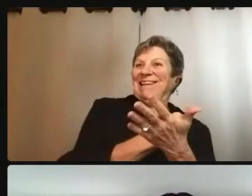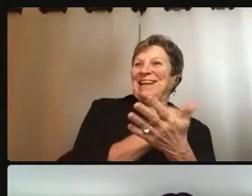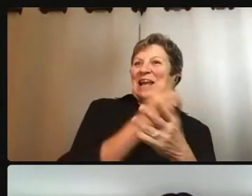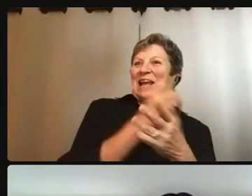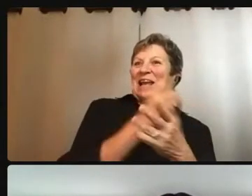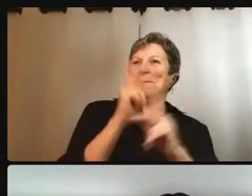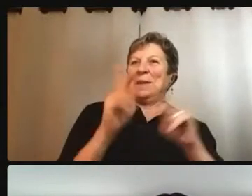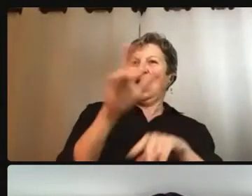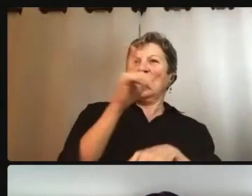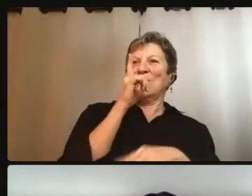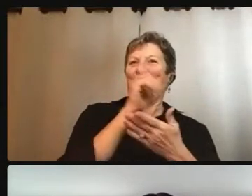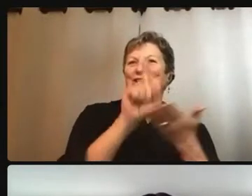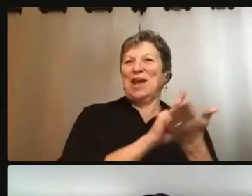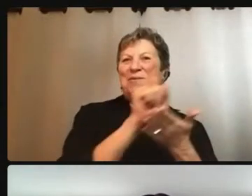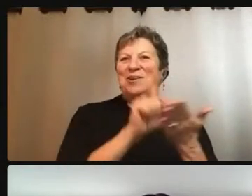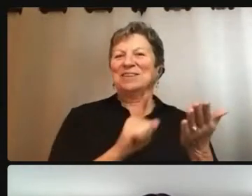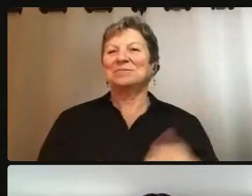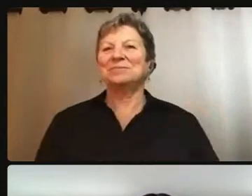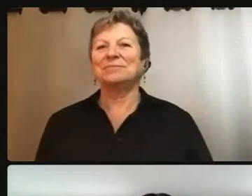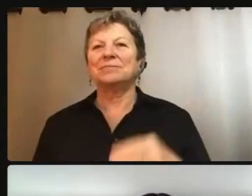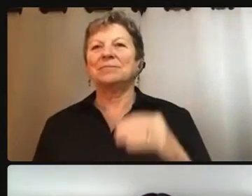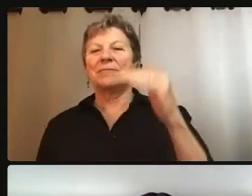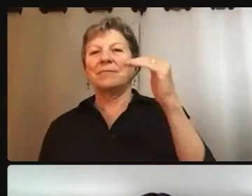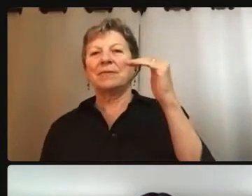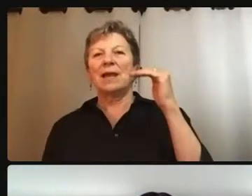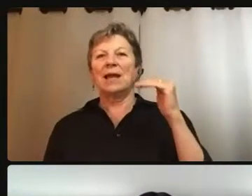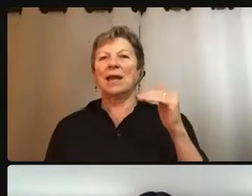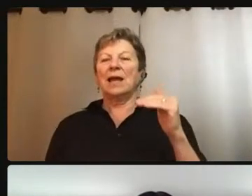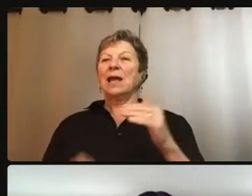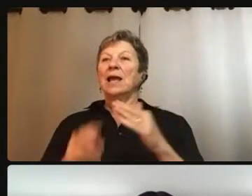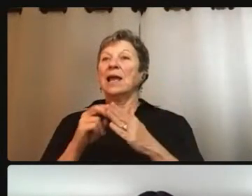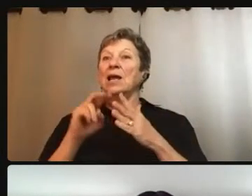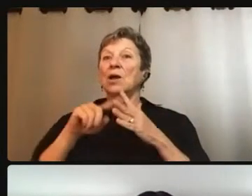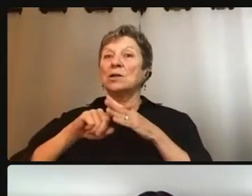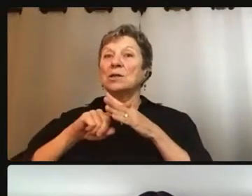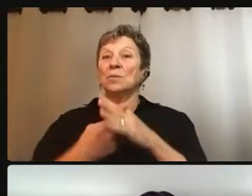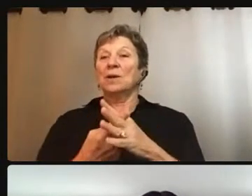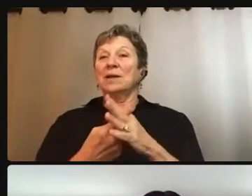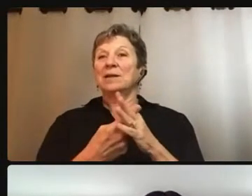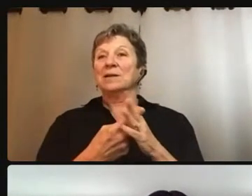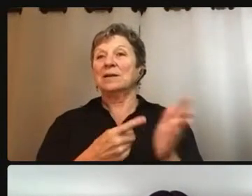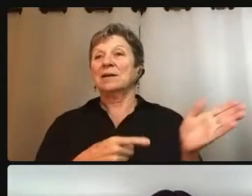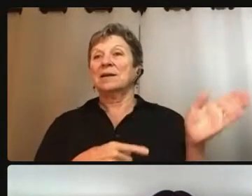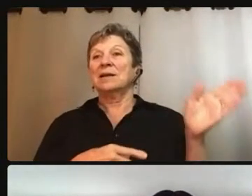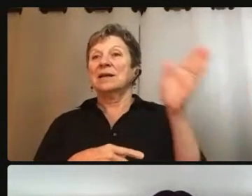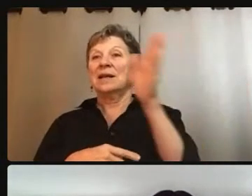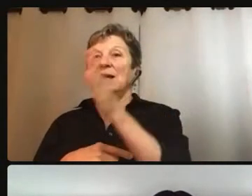HEY, THAT'S THE WAY IT GOES. EASIER TO GET EVERYONE TOGETHER